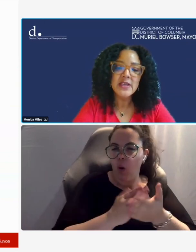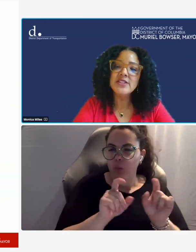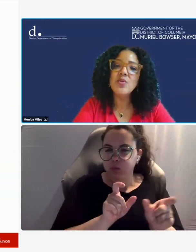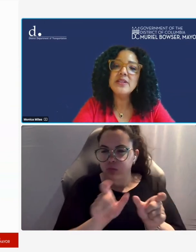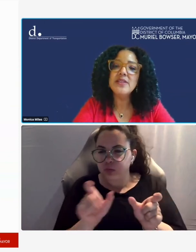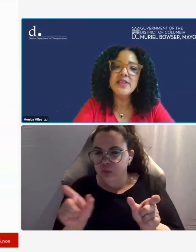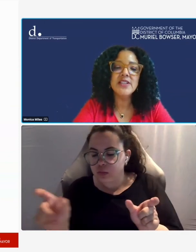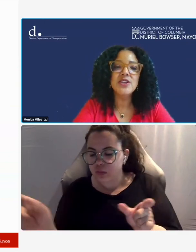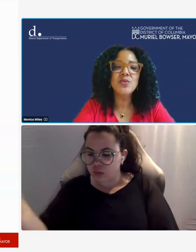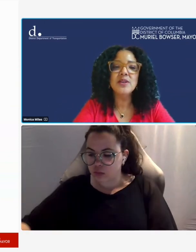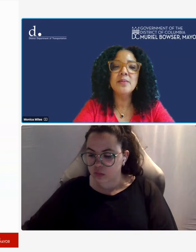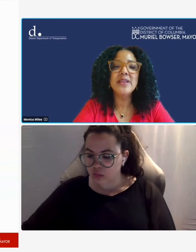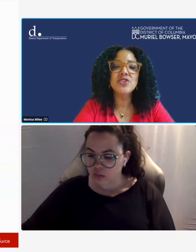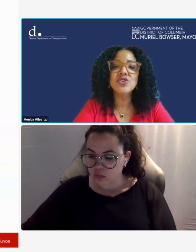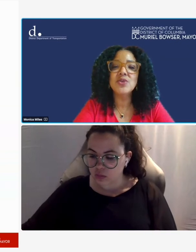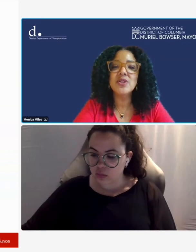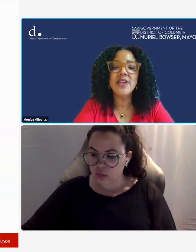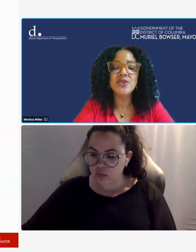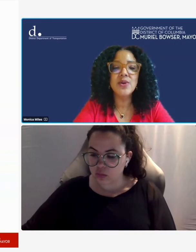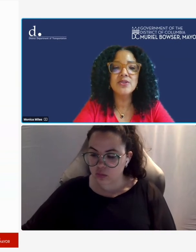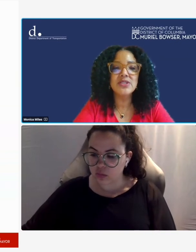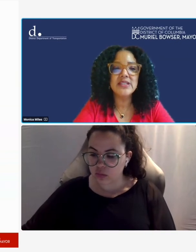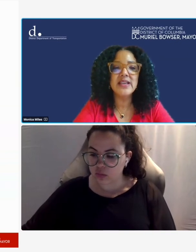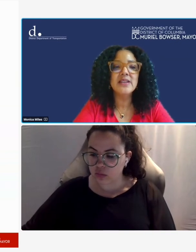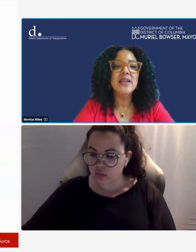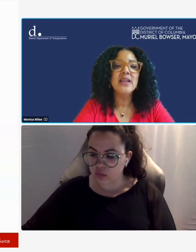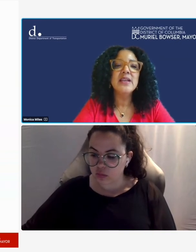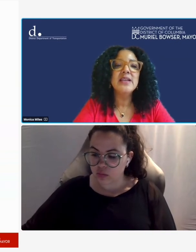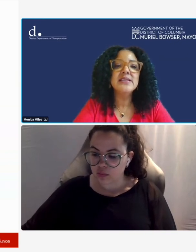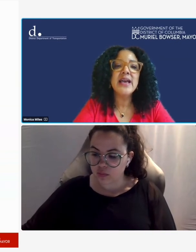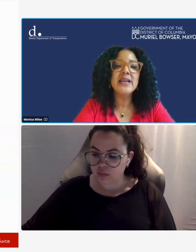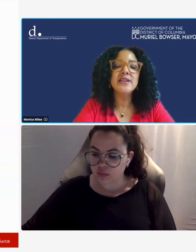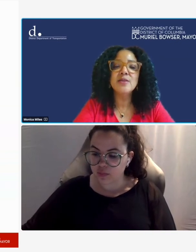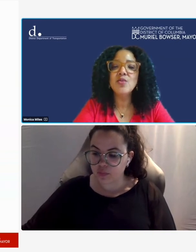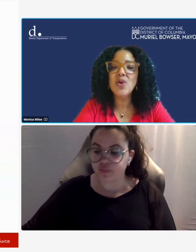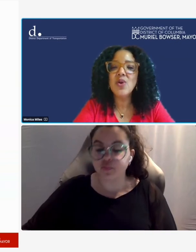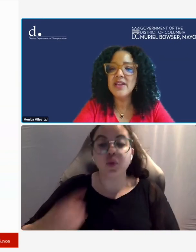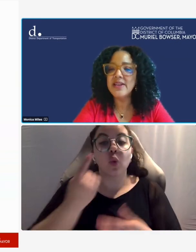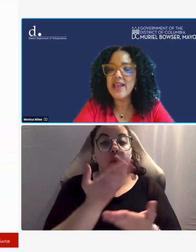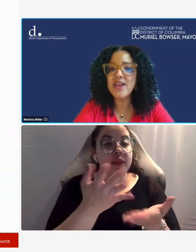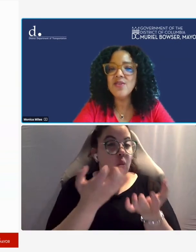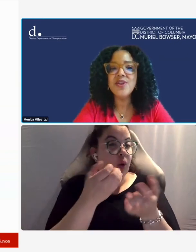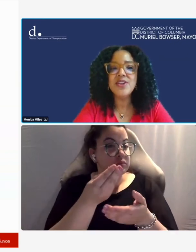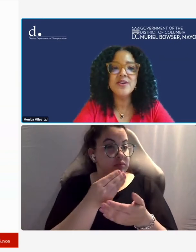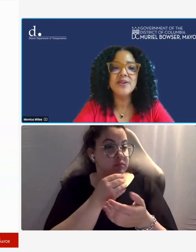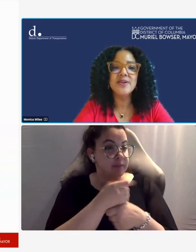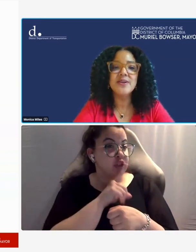one of the things that you want to make sure that you understand is that number one every year there